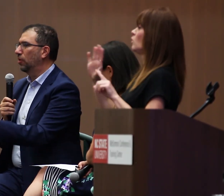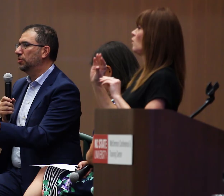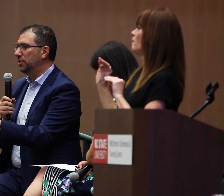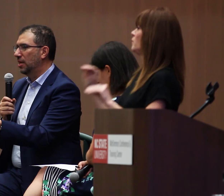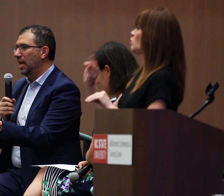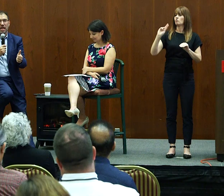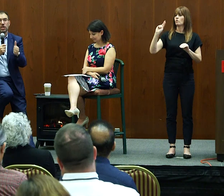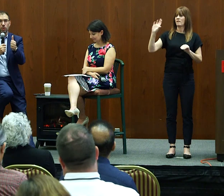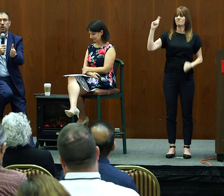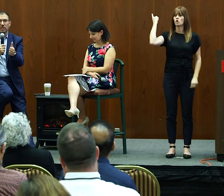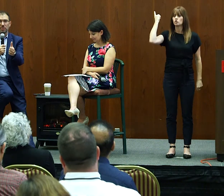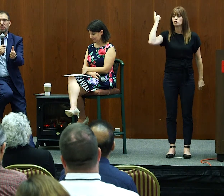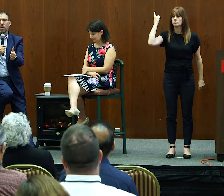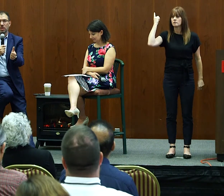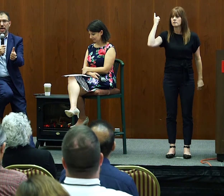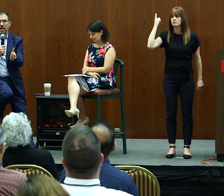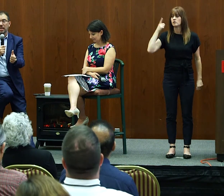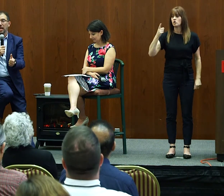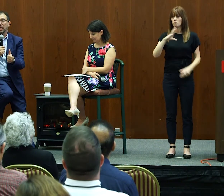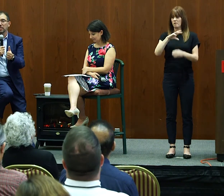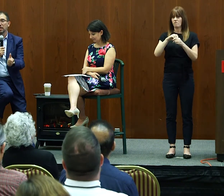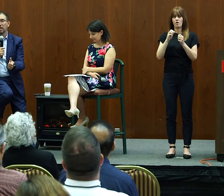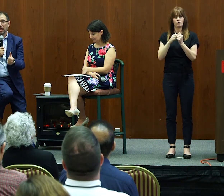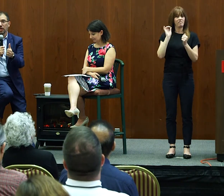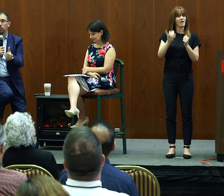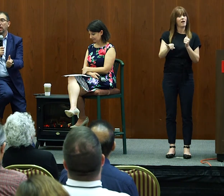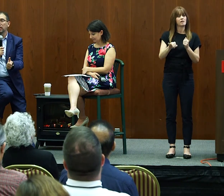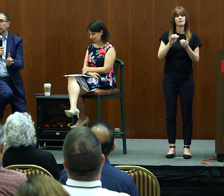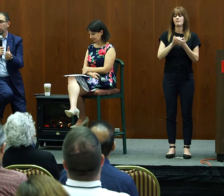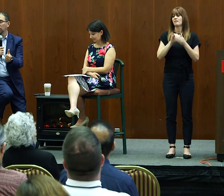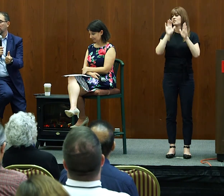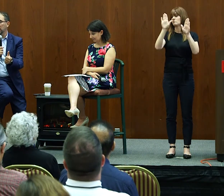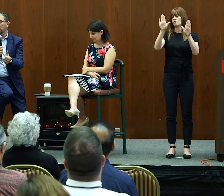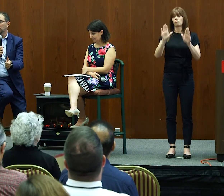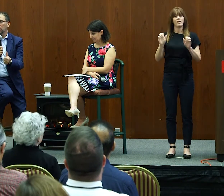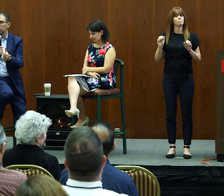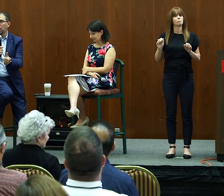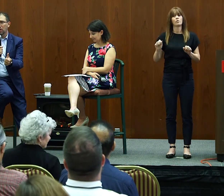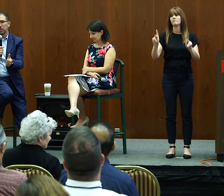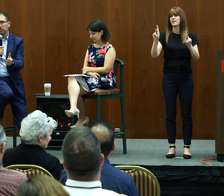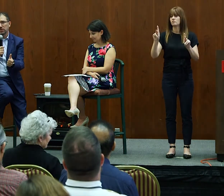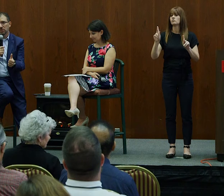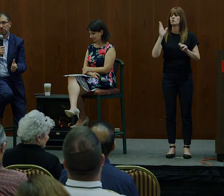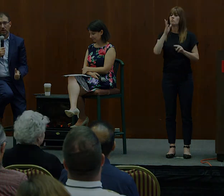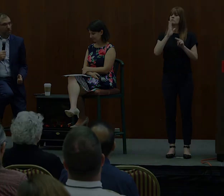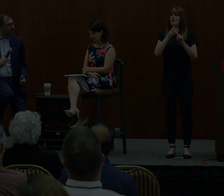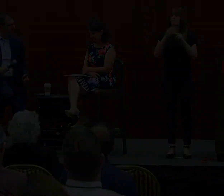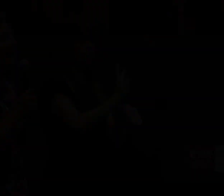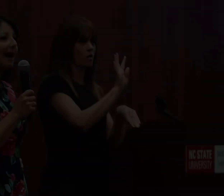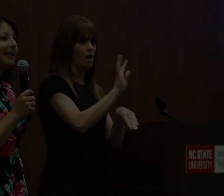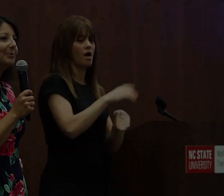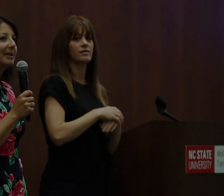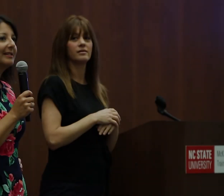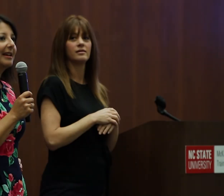And you will get to be a part of that and that is a great privilege and it's something you'll talk about the rest of your career.